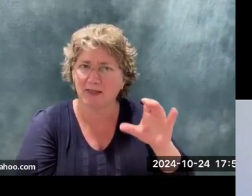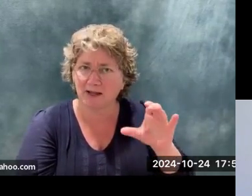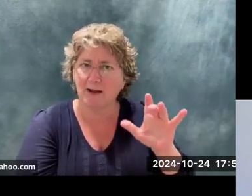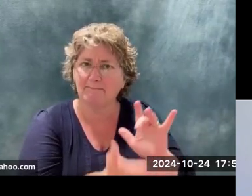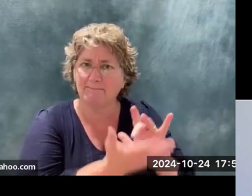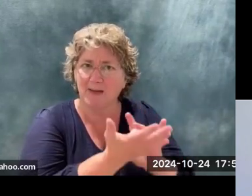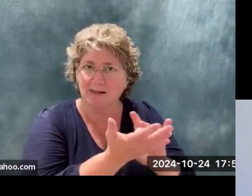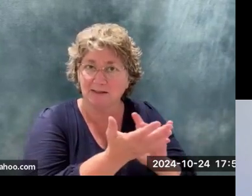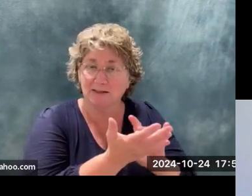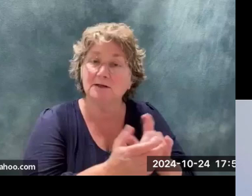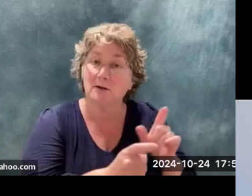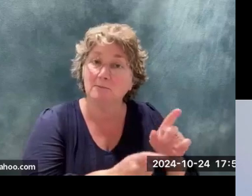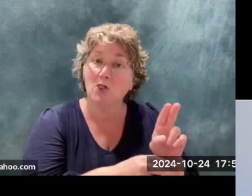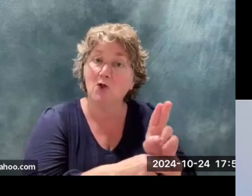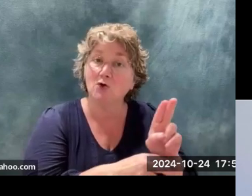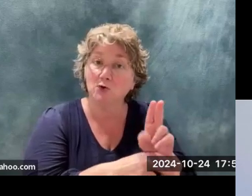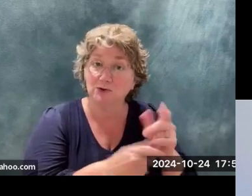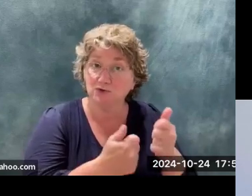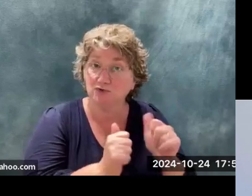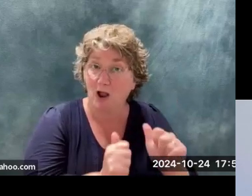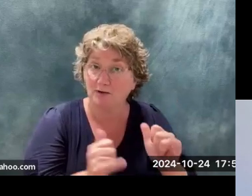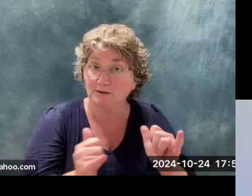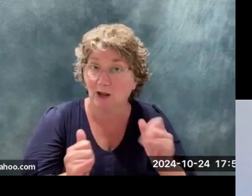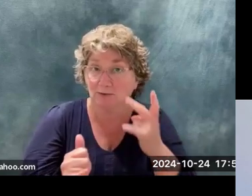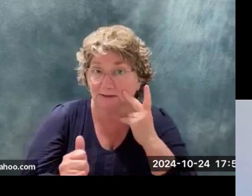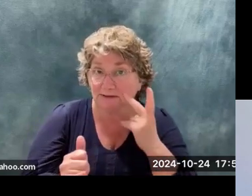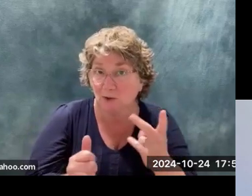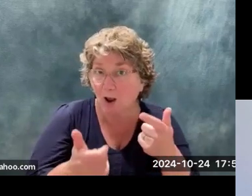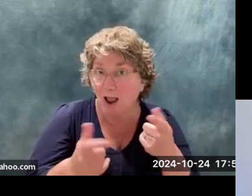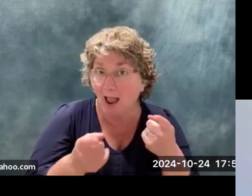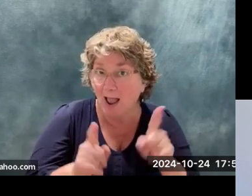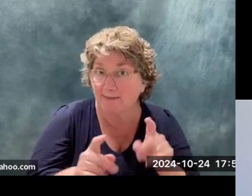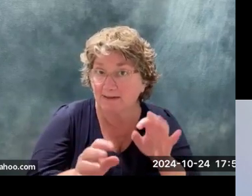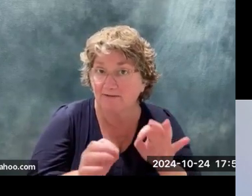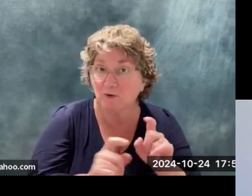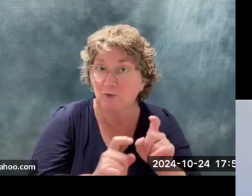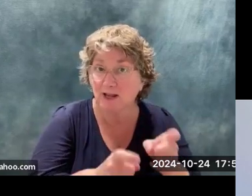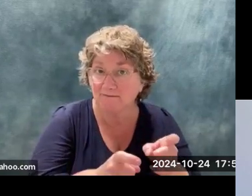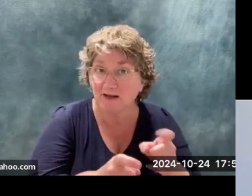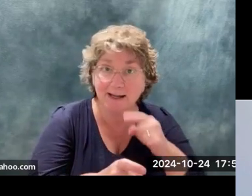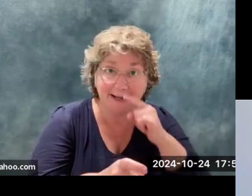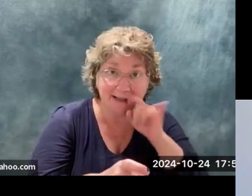treat them with homeopathic on this side versus standard of care on that side.